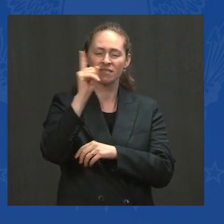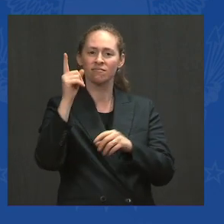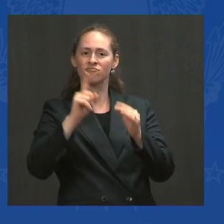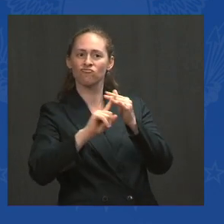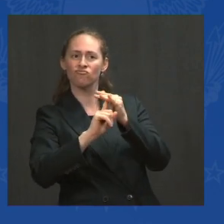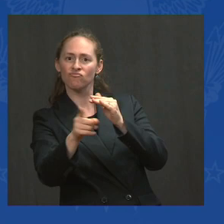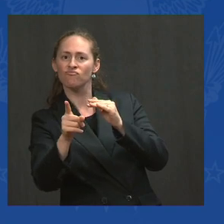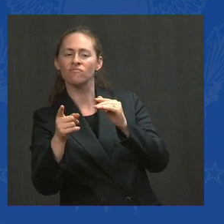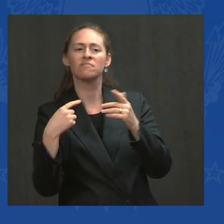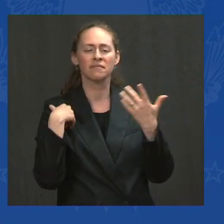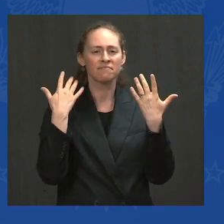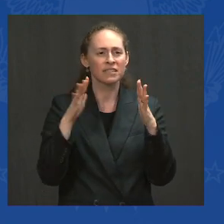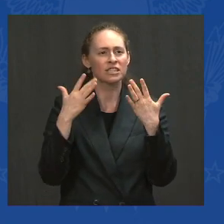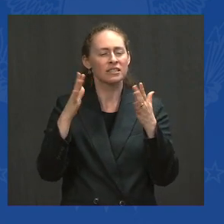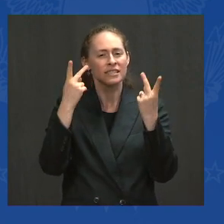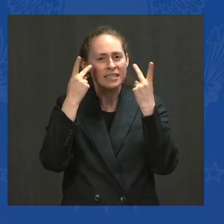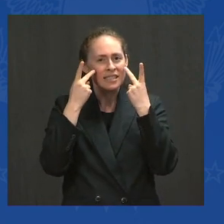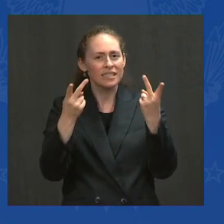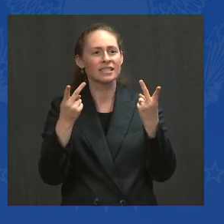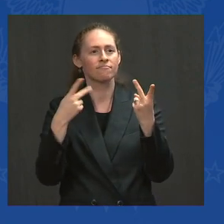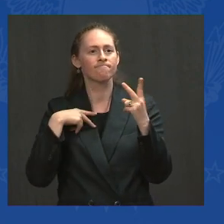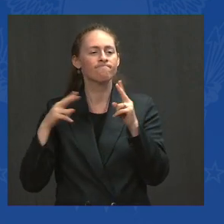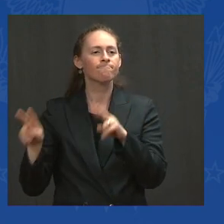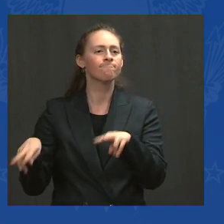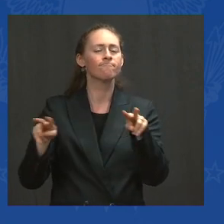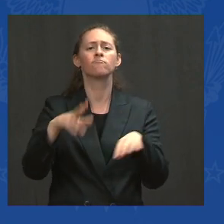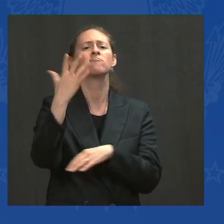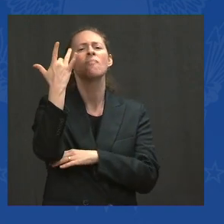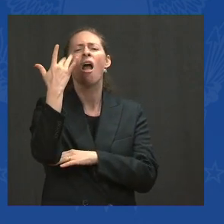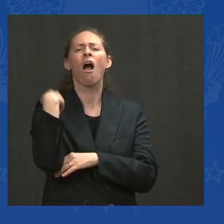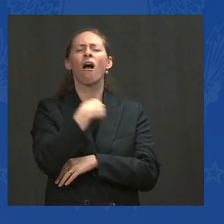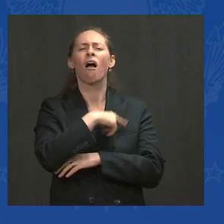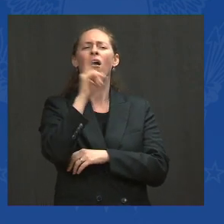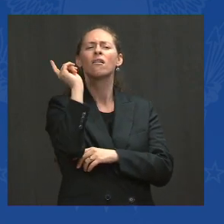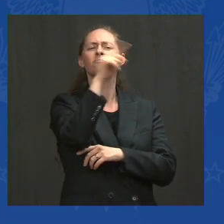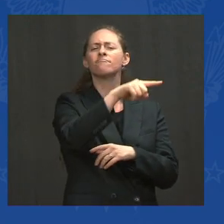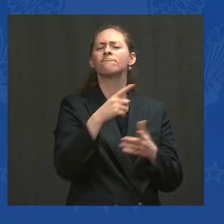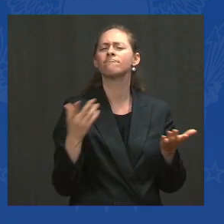We went for two reasons: one, to bring Osama bin